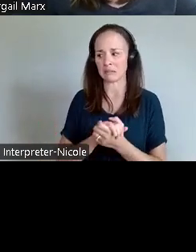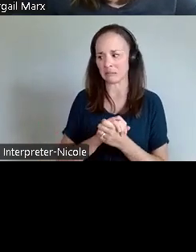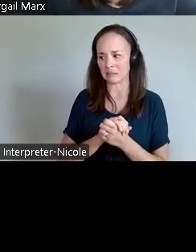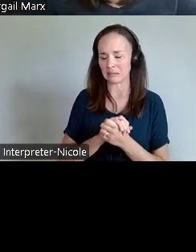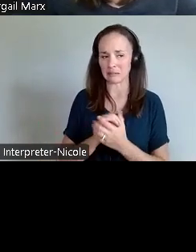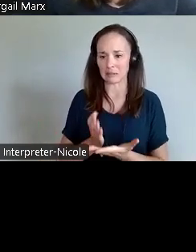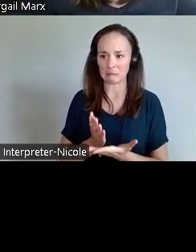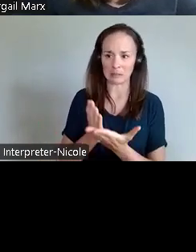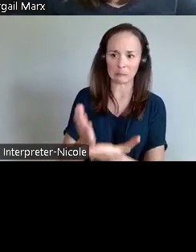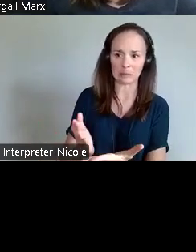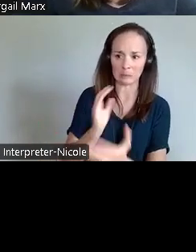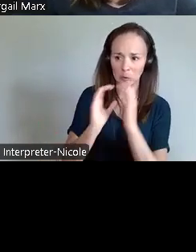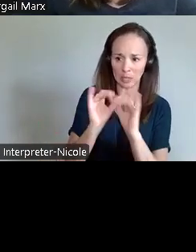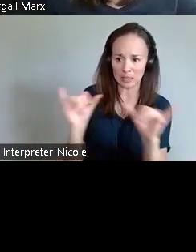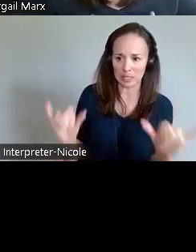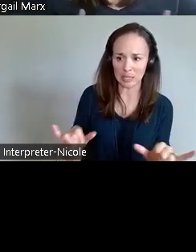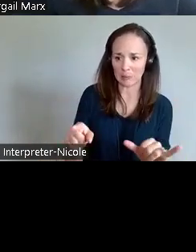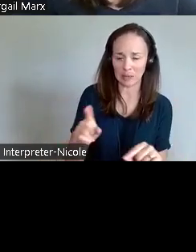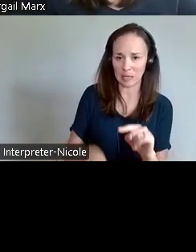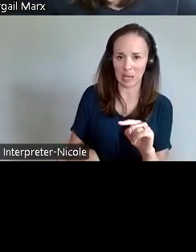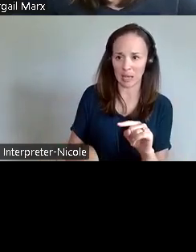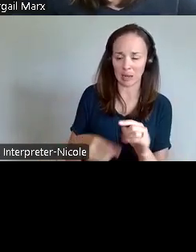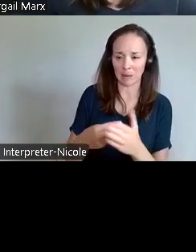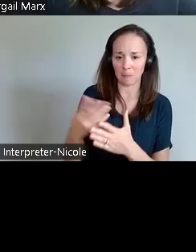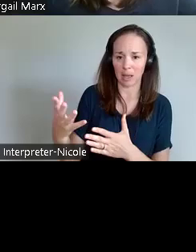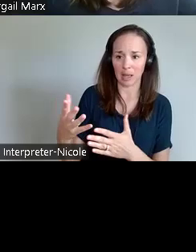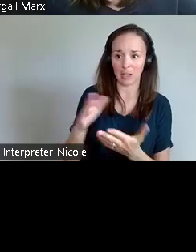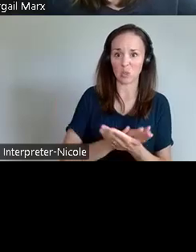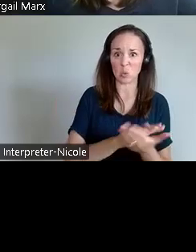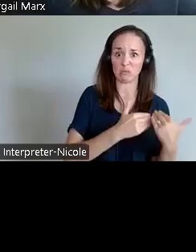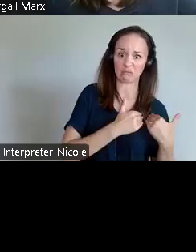system and they can't get it paid for, then the school is going to be on the hook to pay for it,